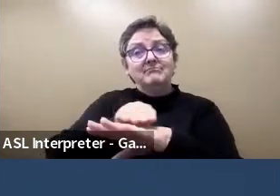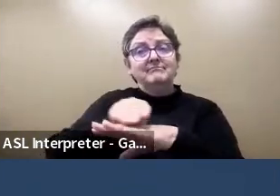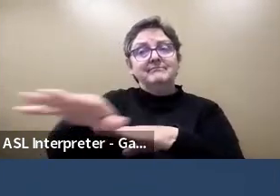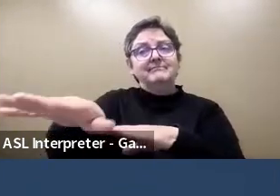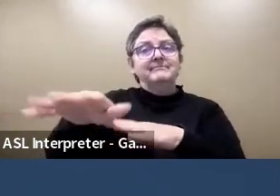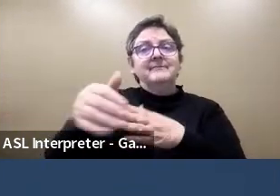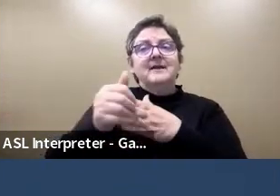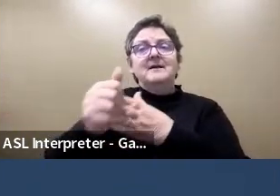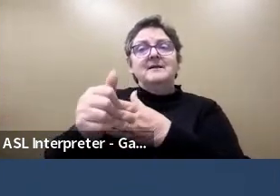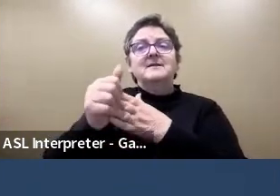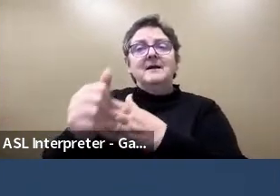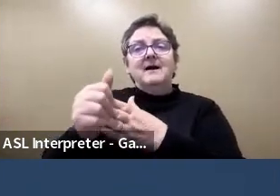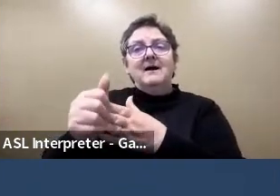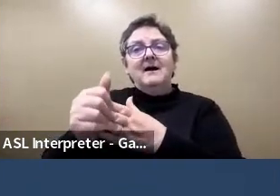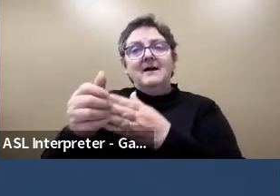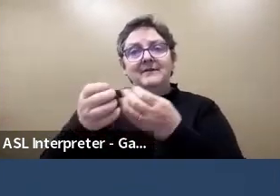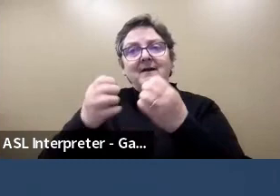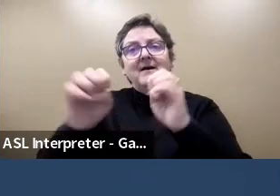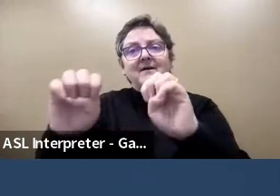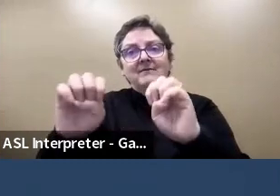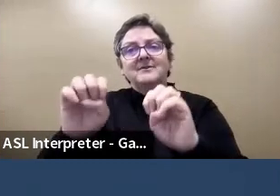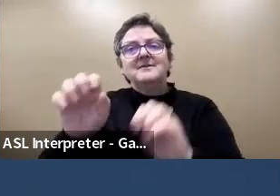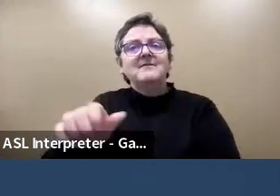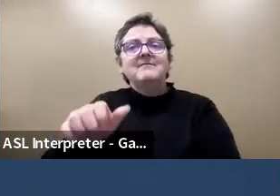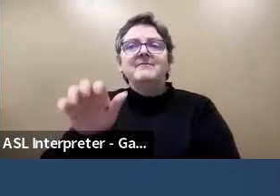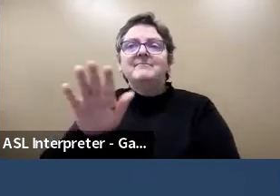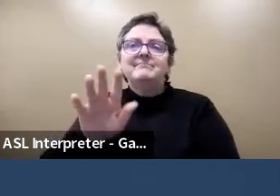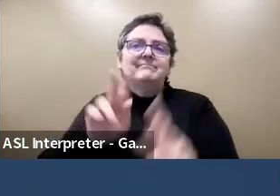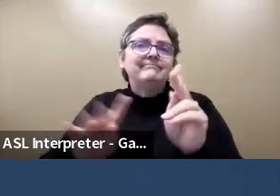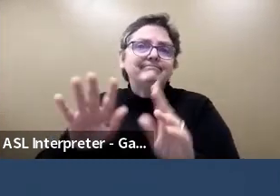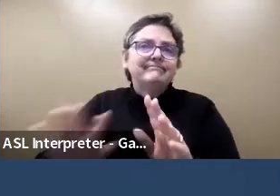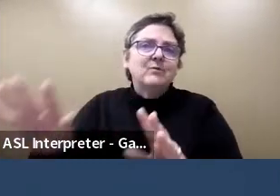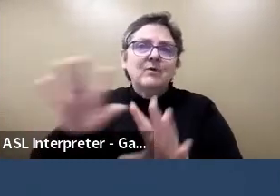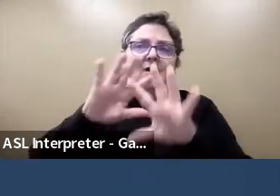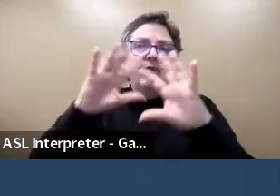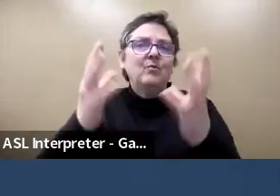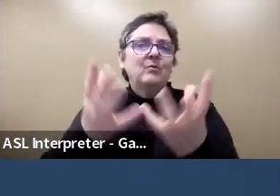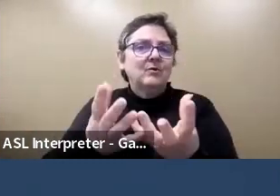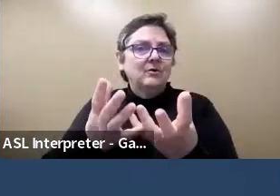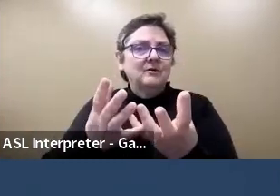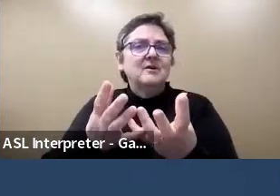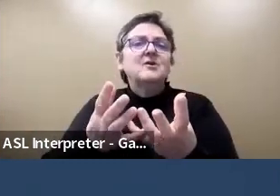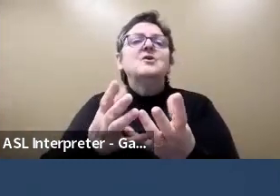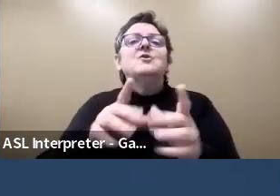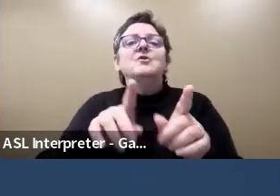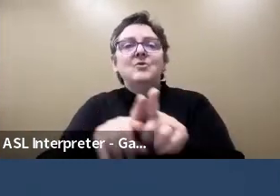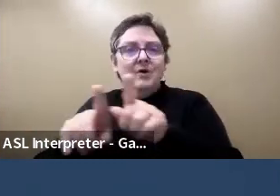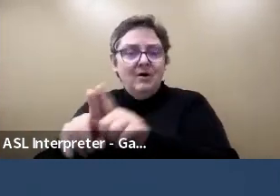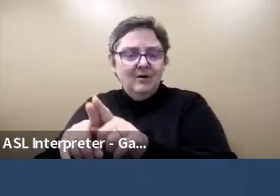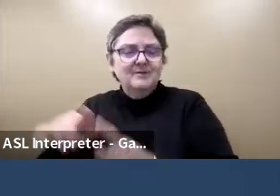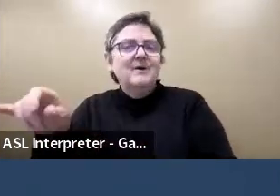the efforts of others globally, who are working alongside you and us